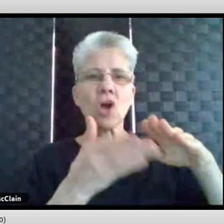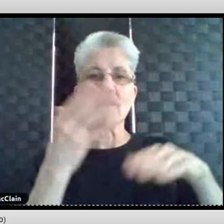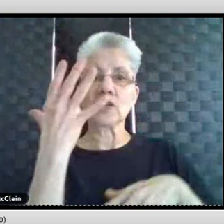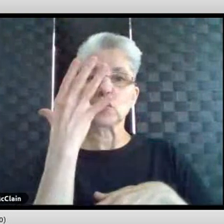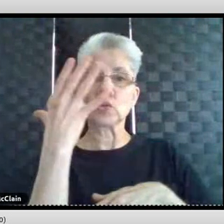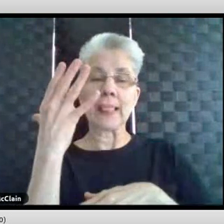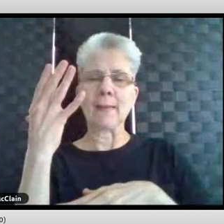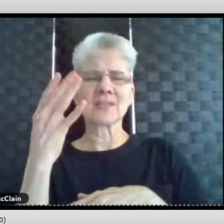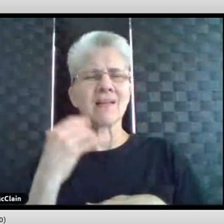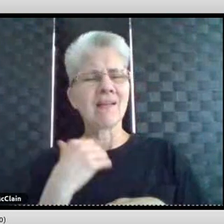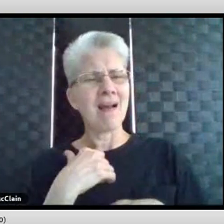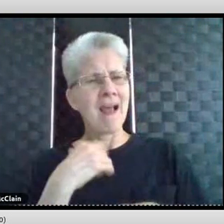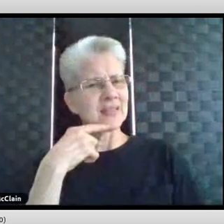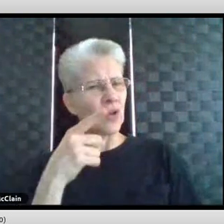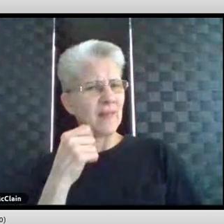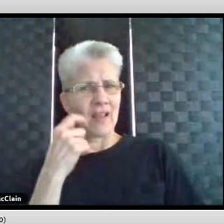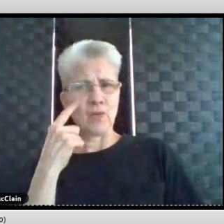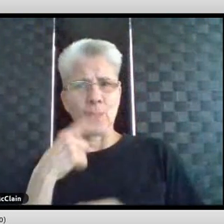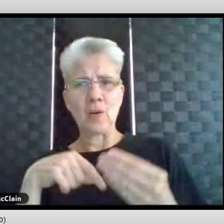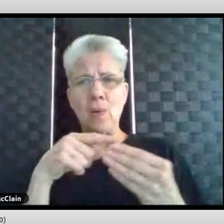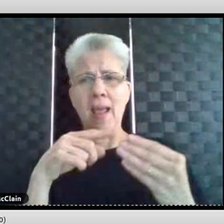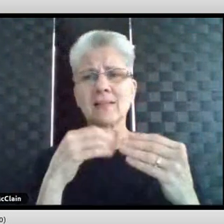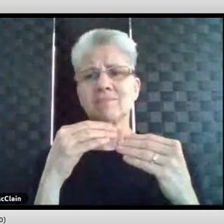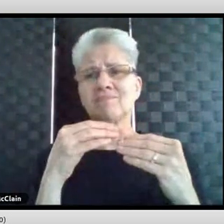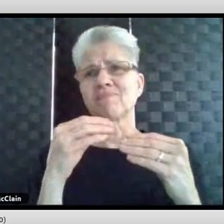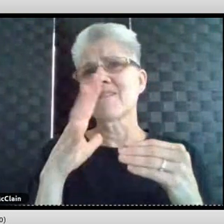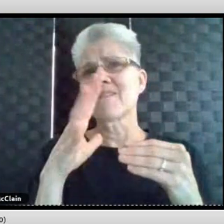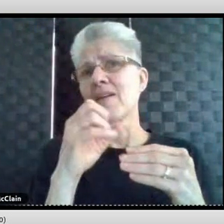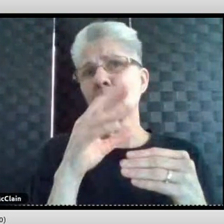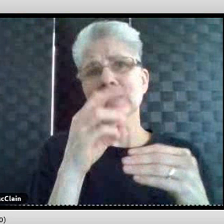Now, I've got to tell you, if any of you have been around more than 5 or 6 years or 10